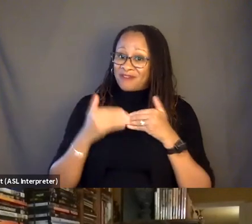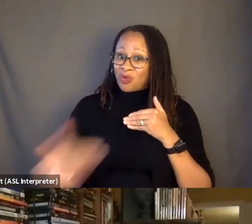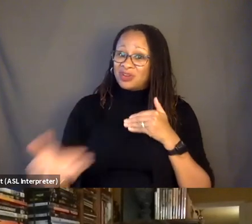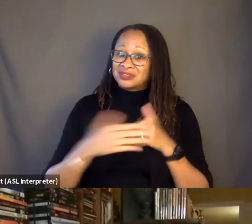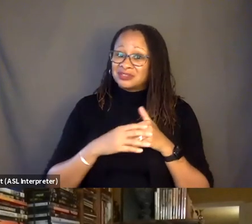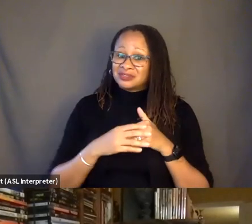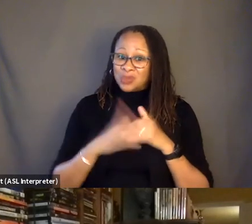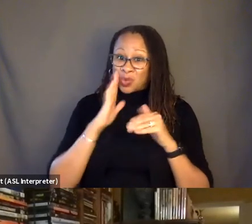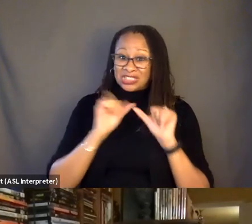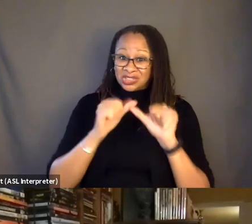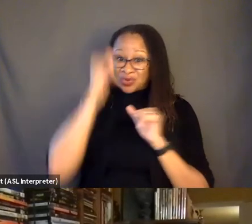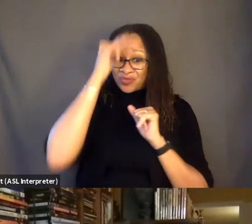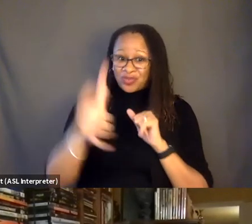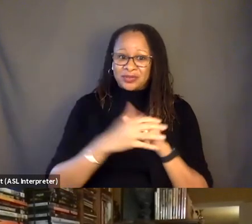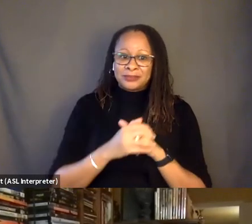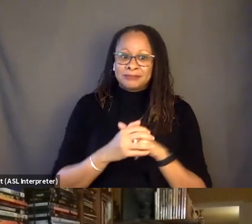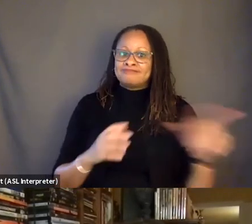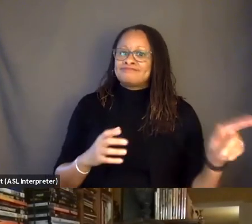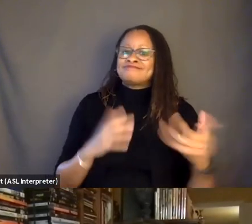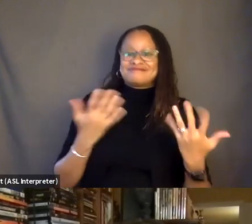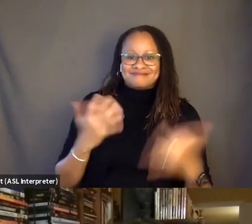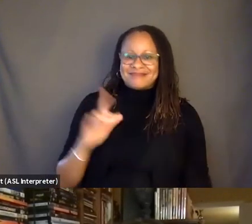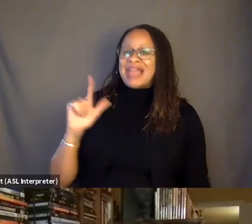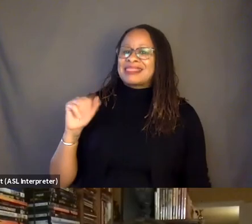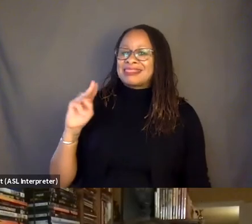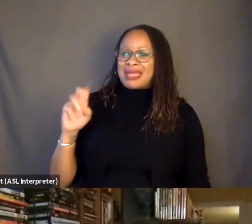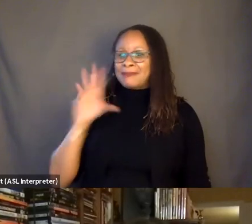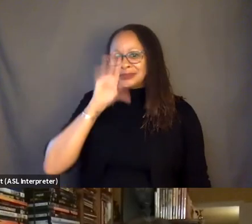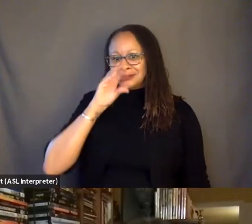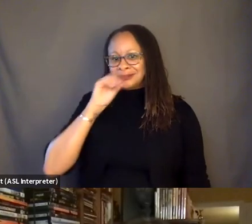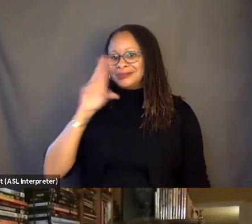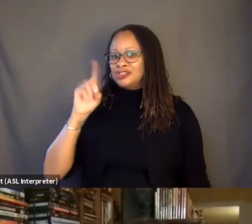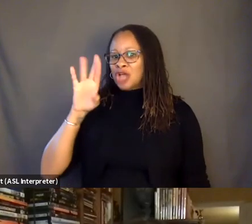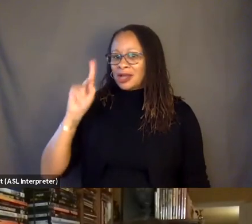Well, he's a lame duck, you know? He's only allowed one six year term,